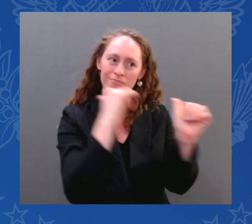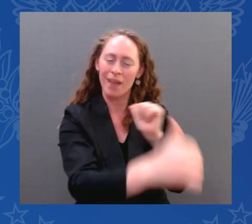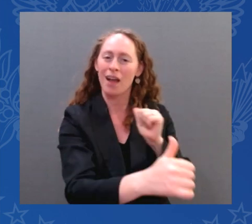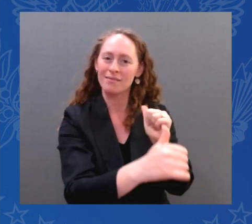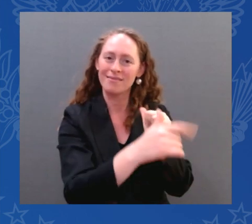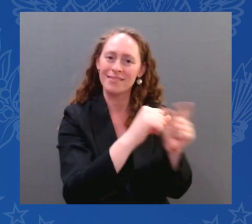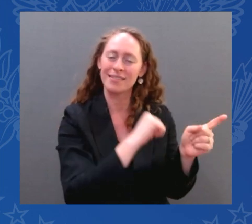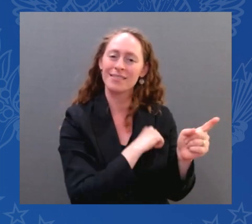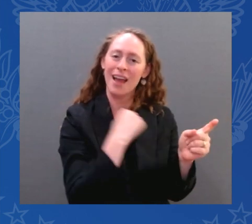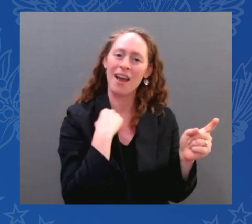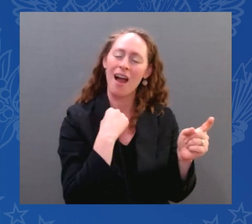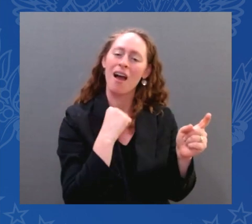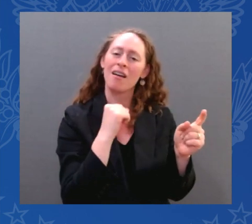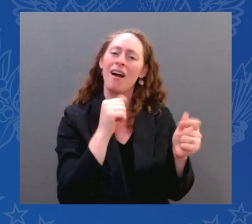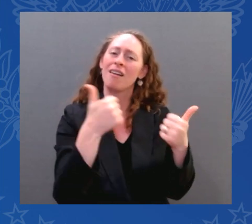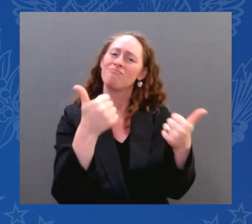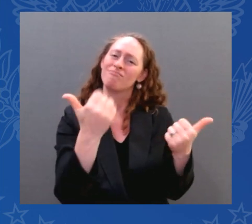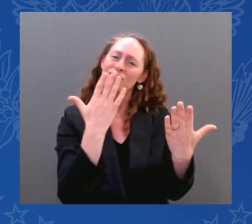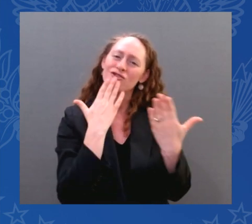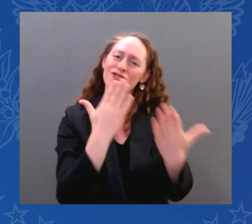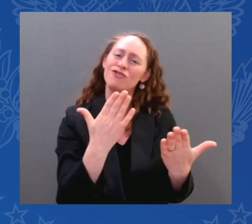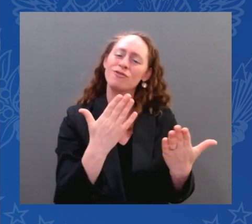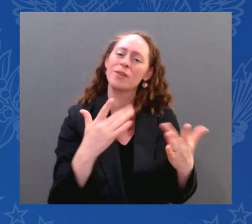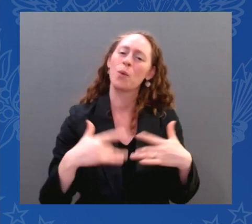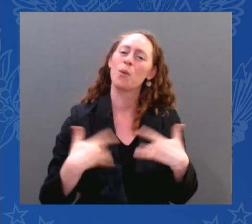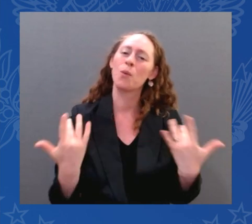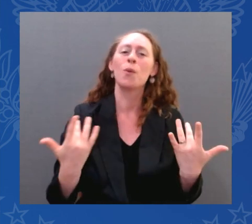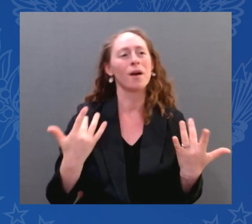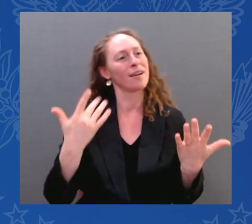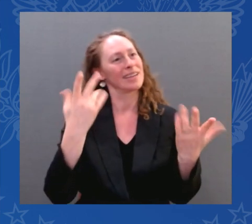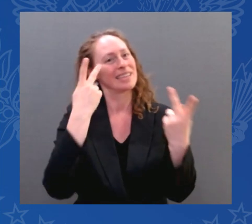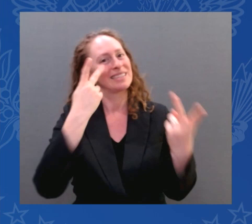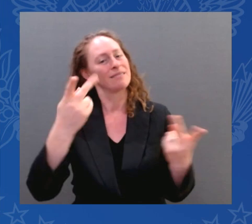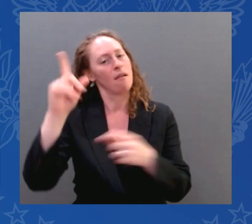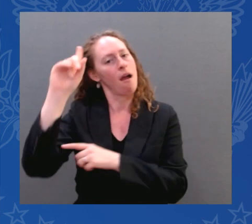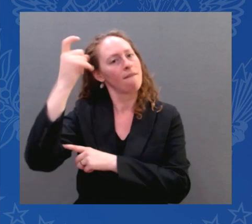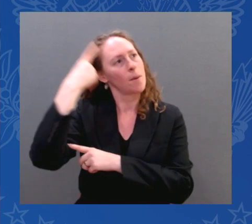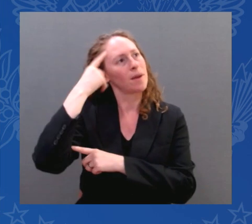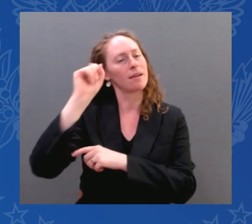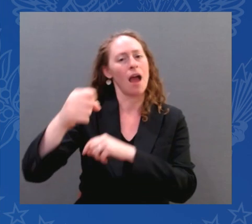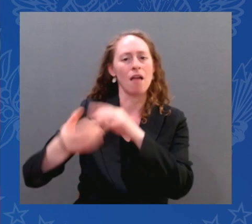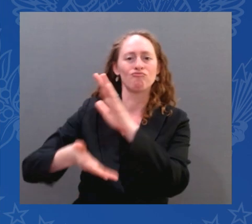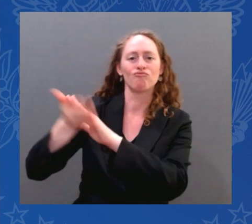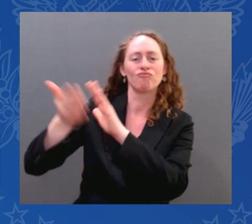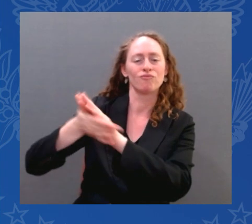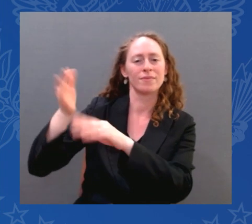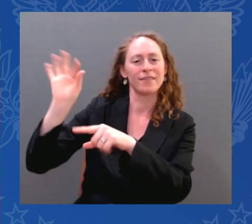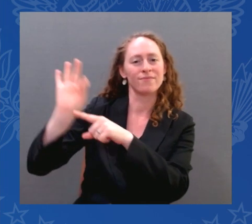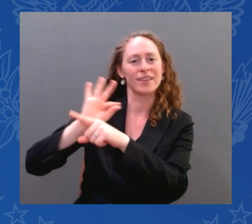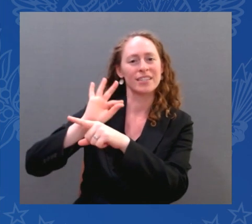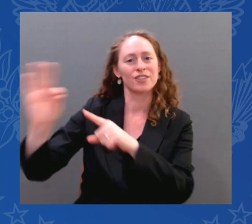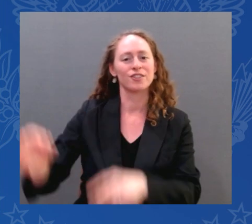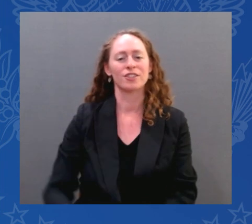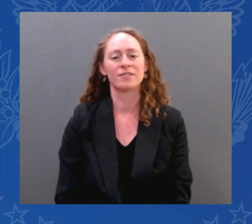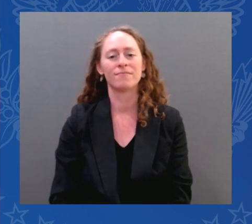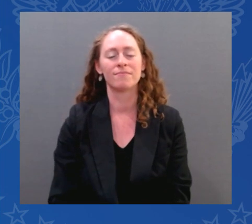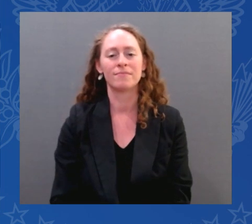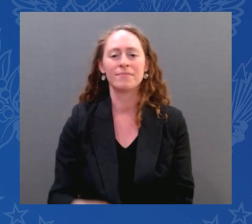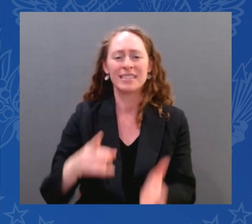And we should fight like hell. We differ. And some votes are really close, but there are some things that are just no sense in fighting about.